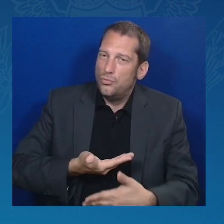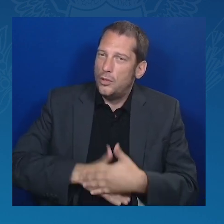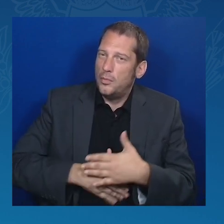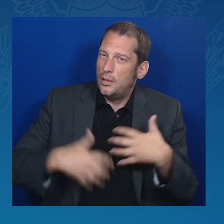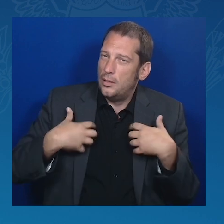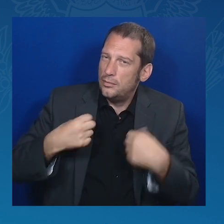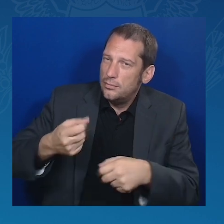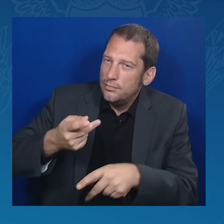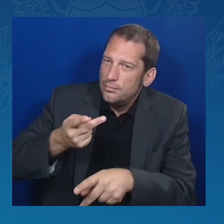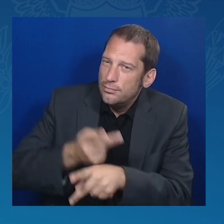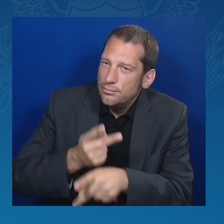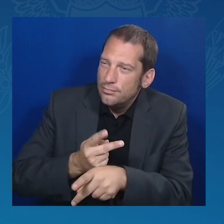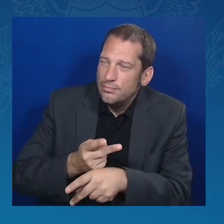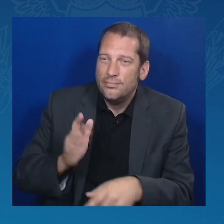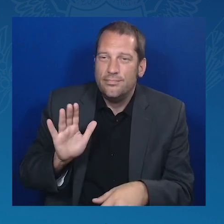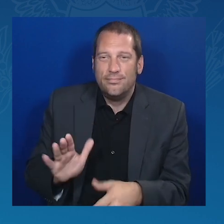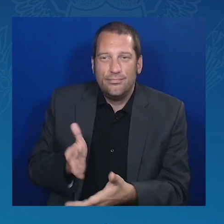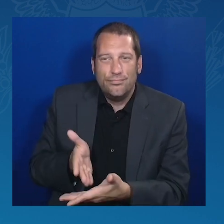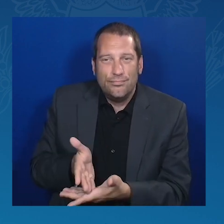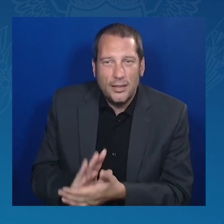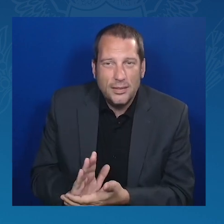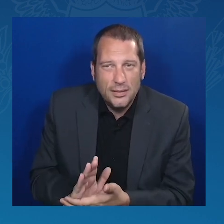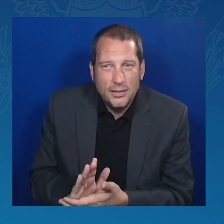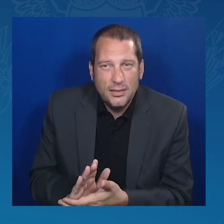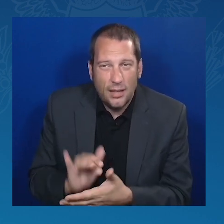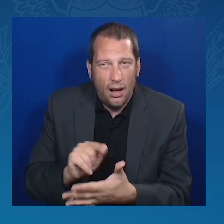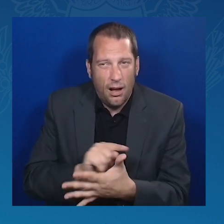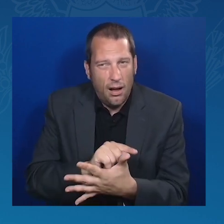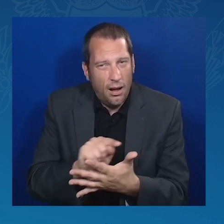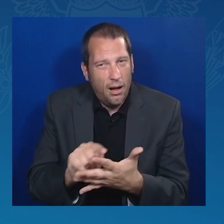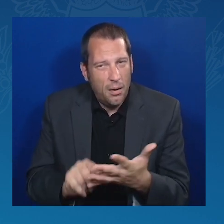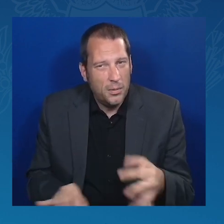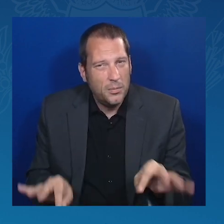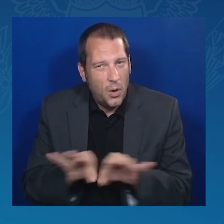which is about the dignity of all people. Not to mention the equality of all people.